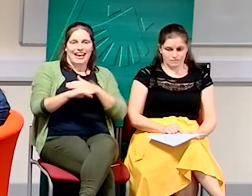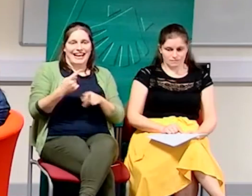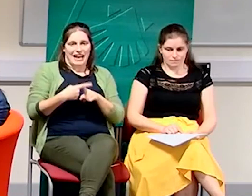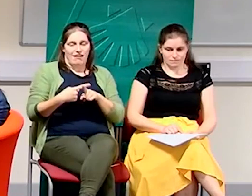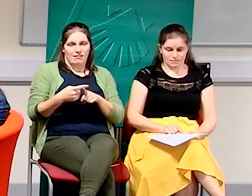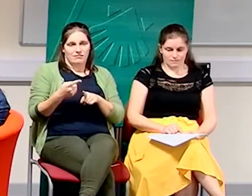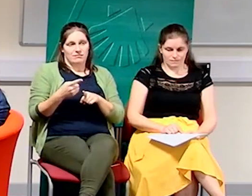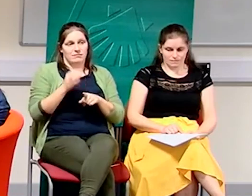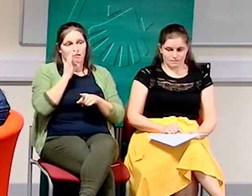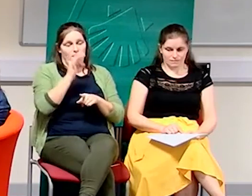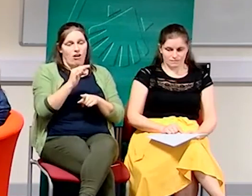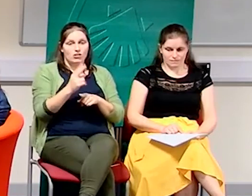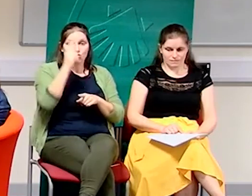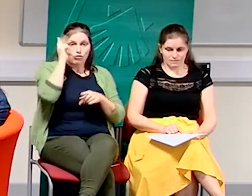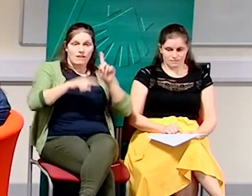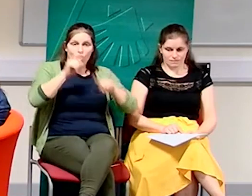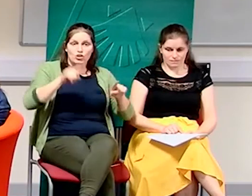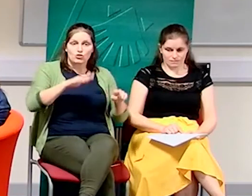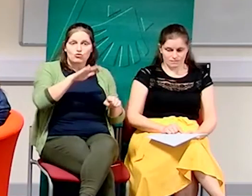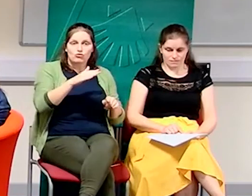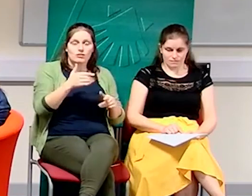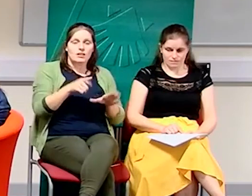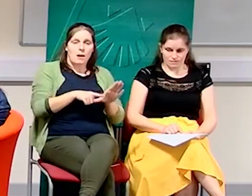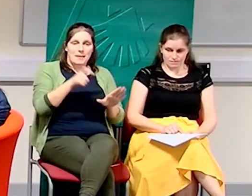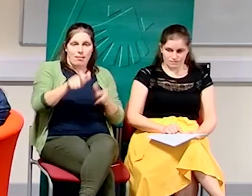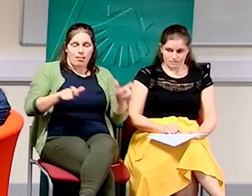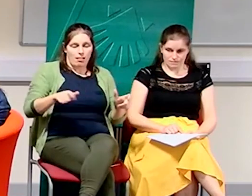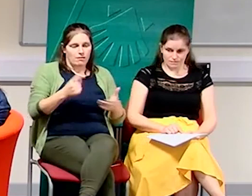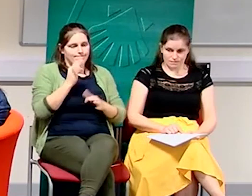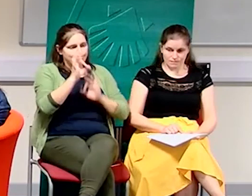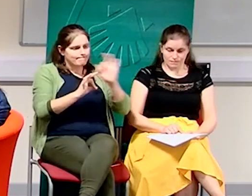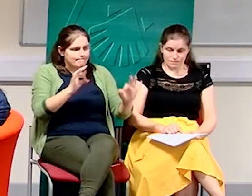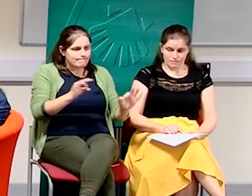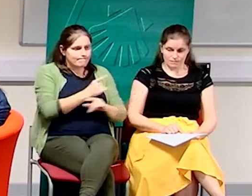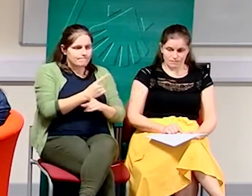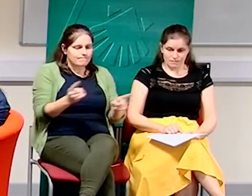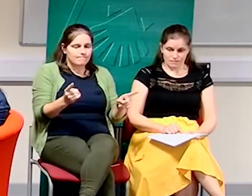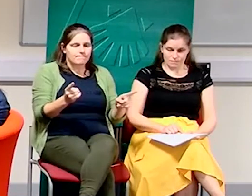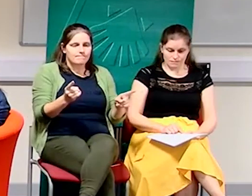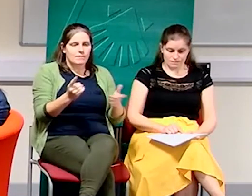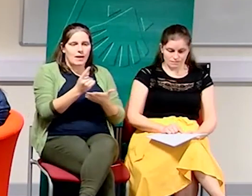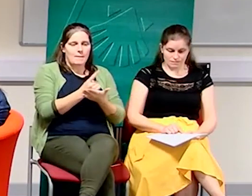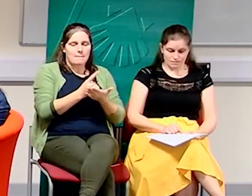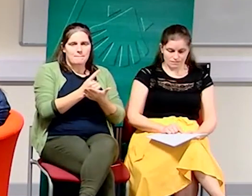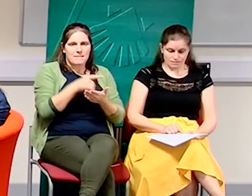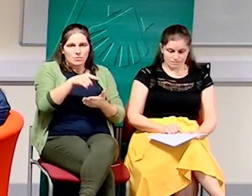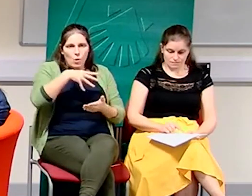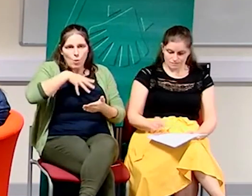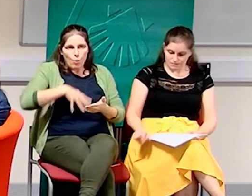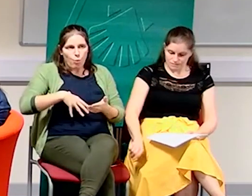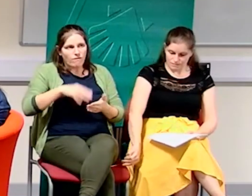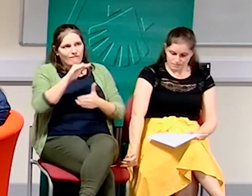um neurodivergent children and young people about and SEND about what they wanted for a better world